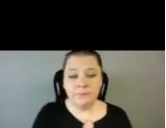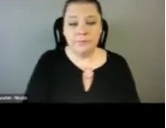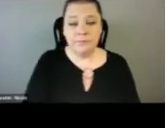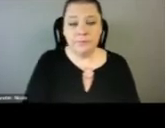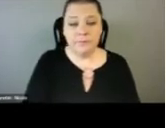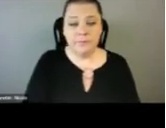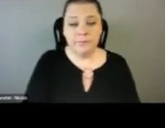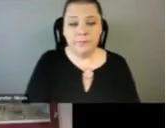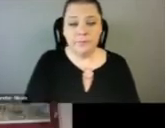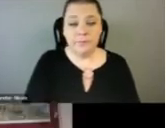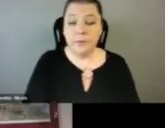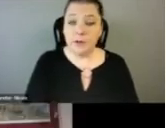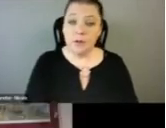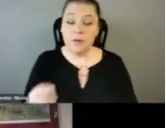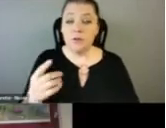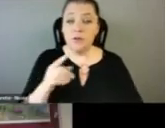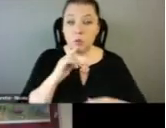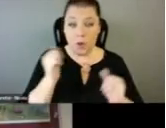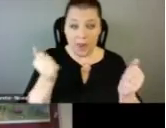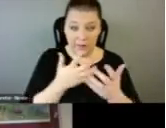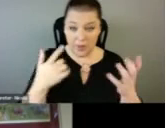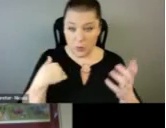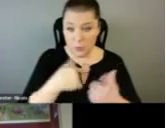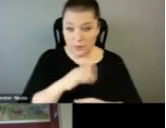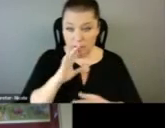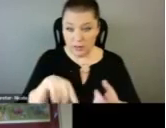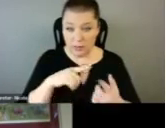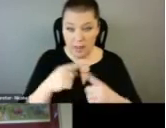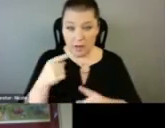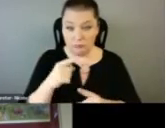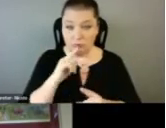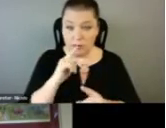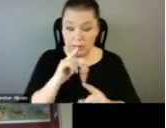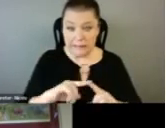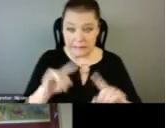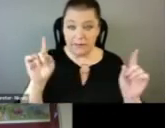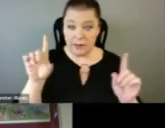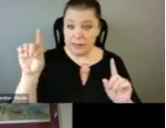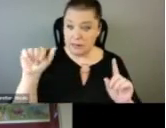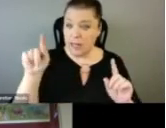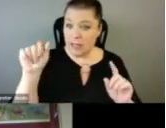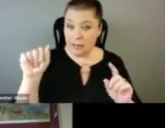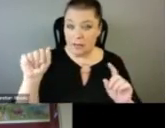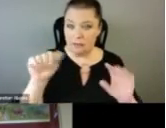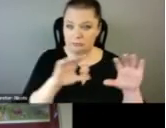So these so everything that we've talked about are different different data sets that we have